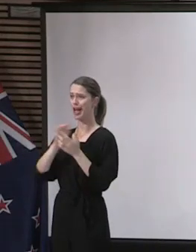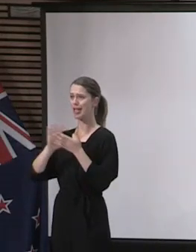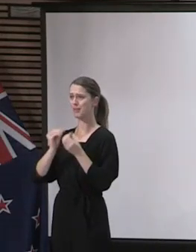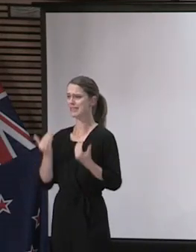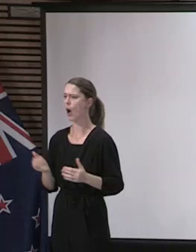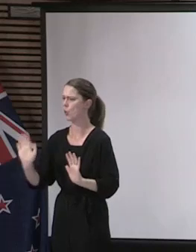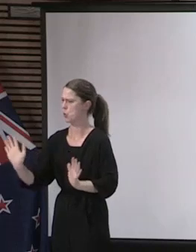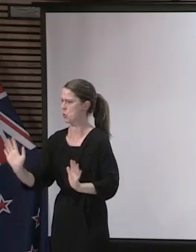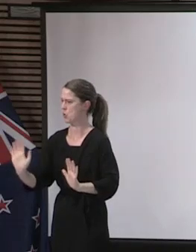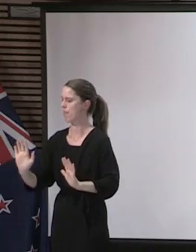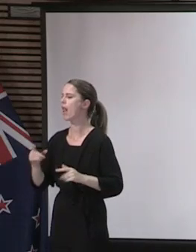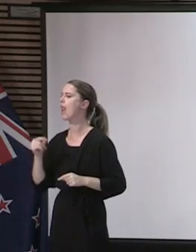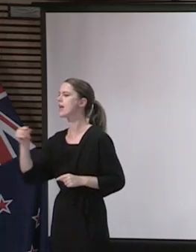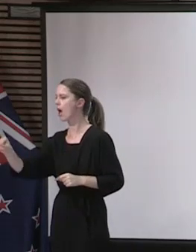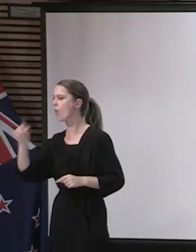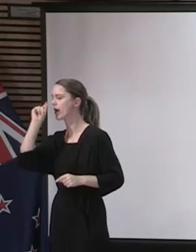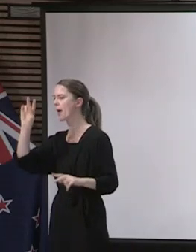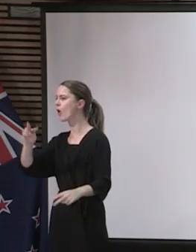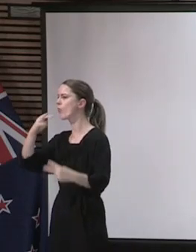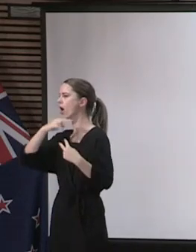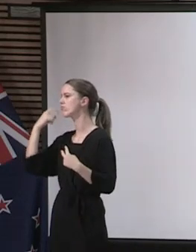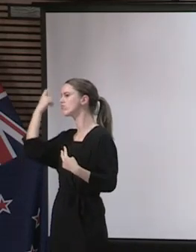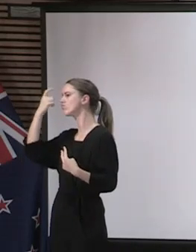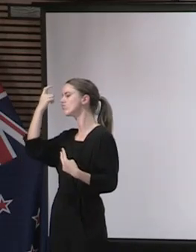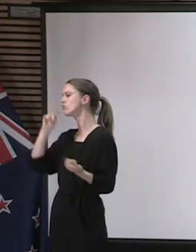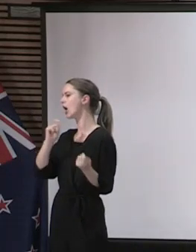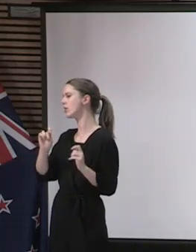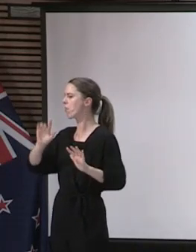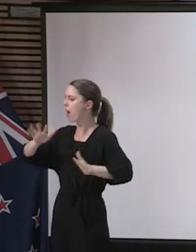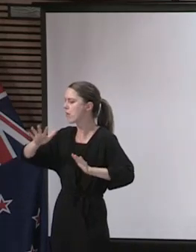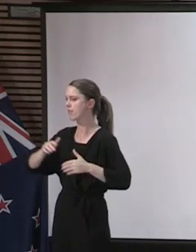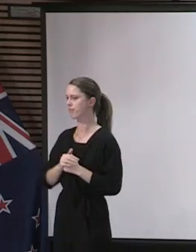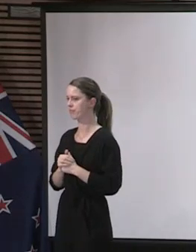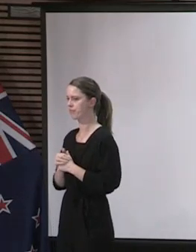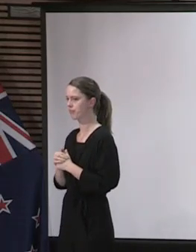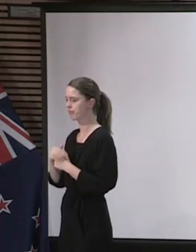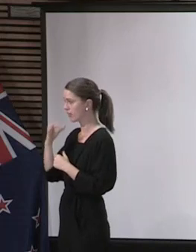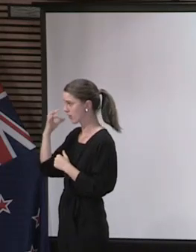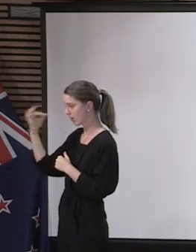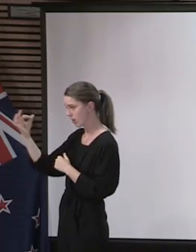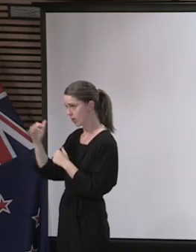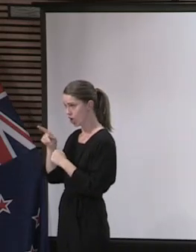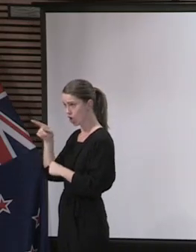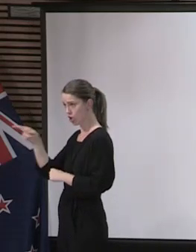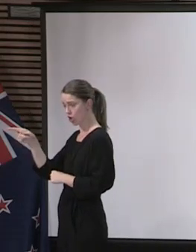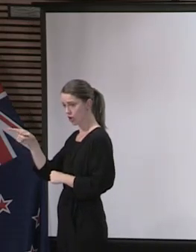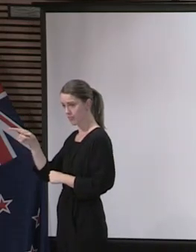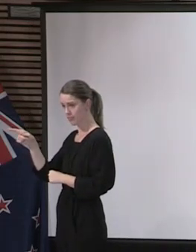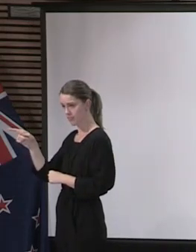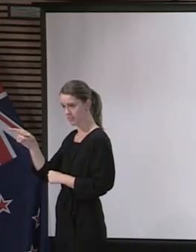right decision. I don't think it would be right to plough into that when we are right in the middle of managing a